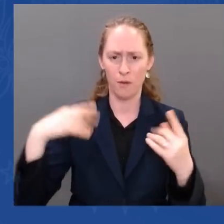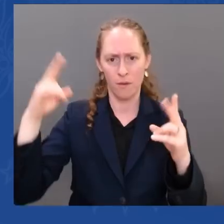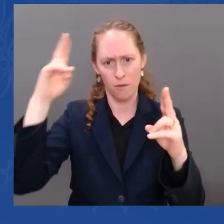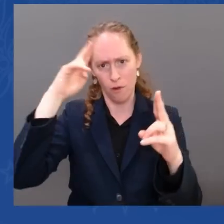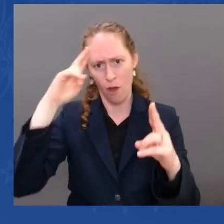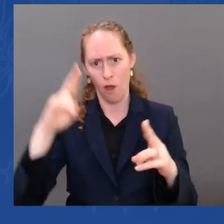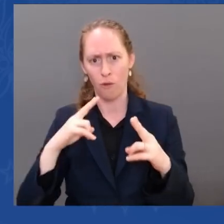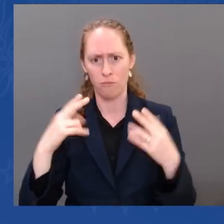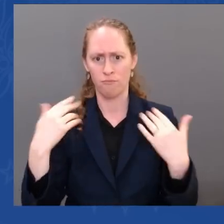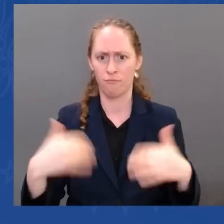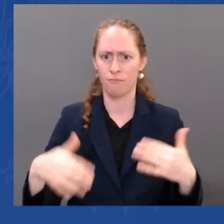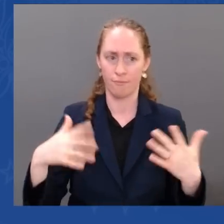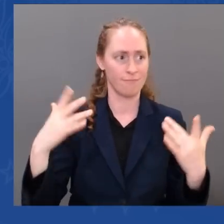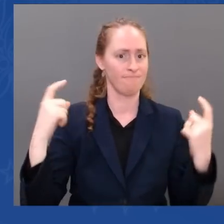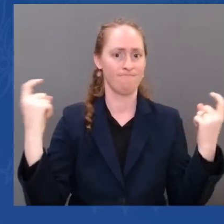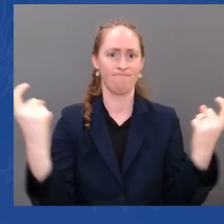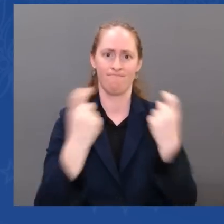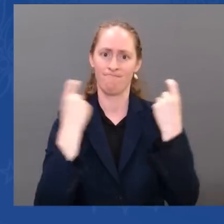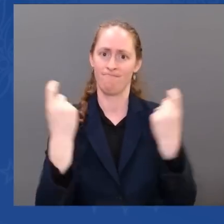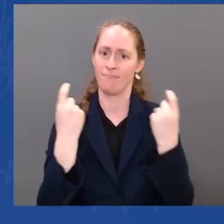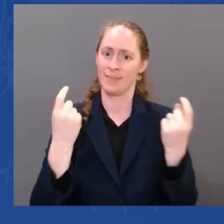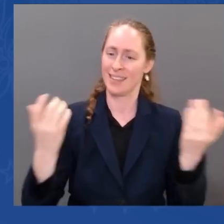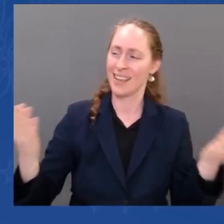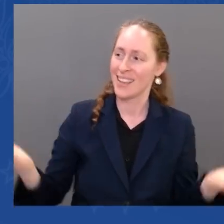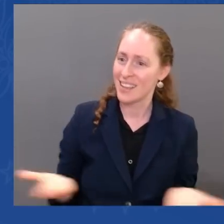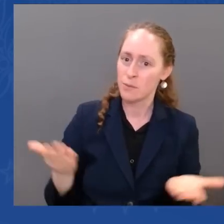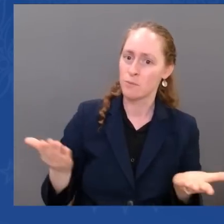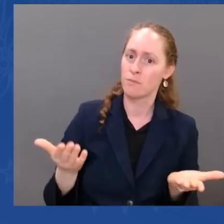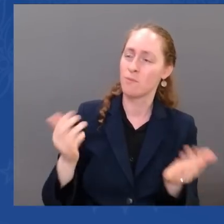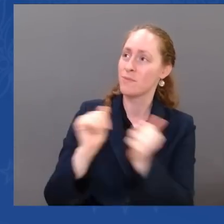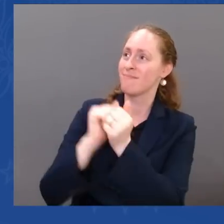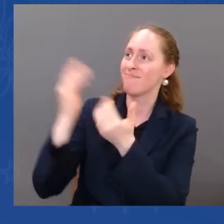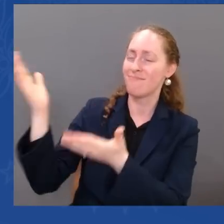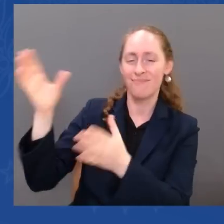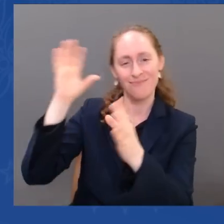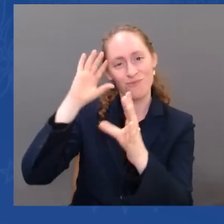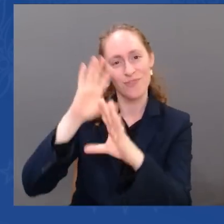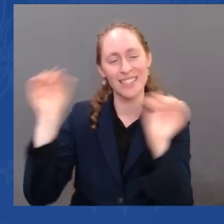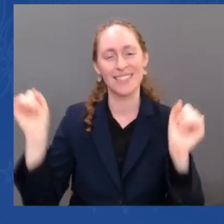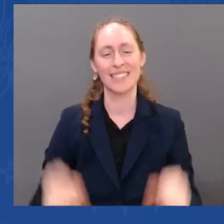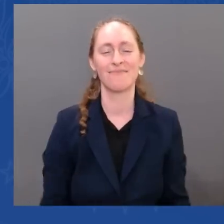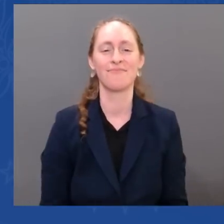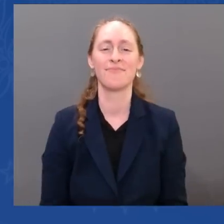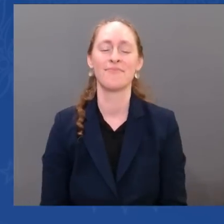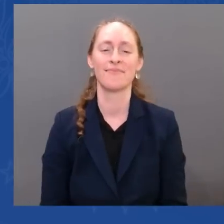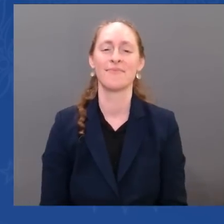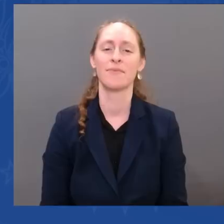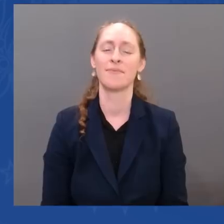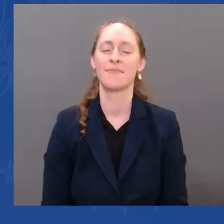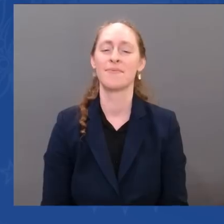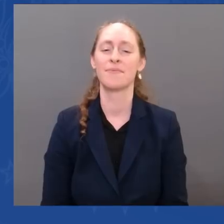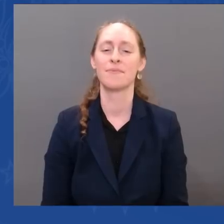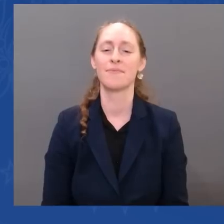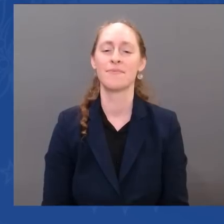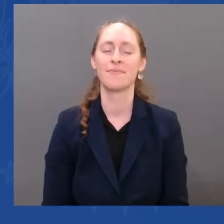And also it is assigned to the world of the commitment to democracy and to freedom